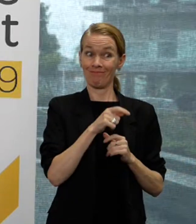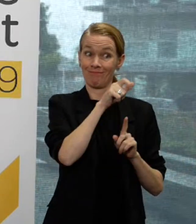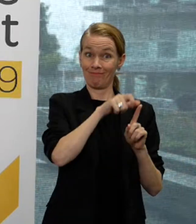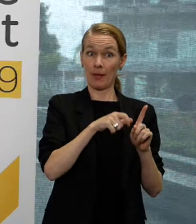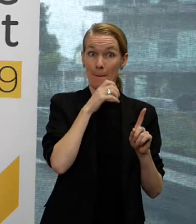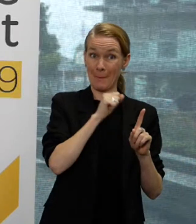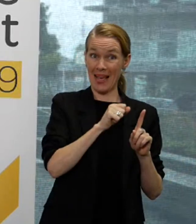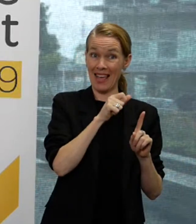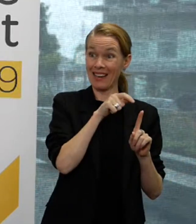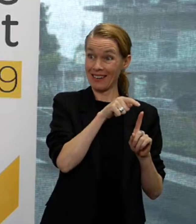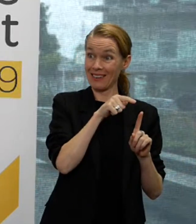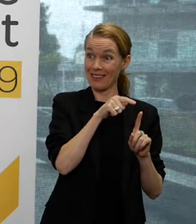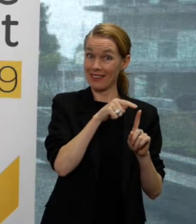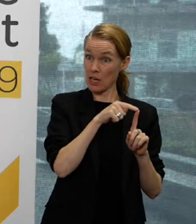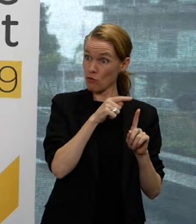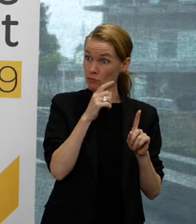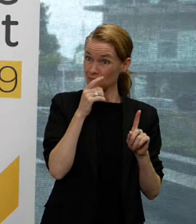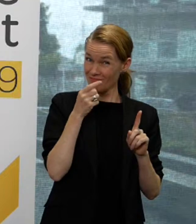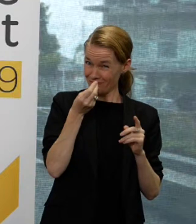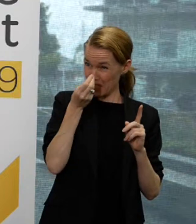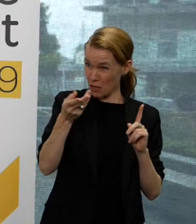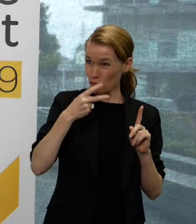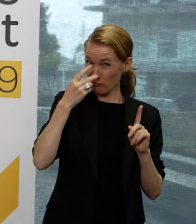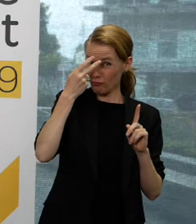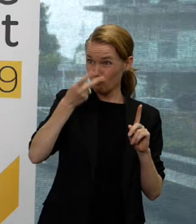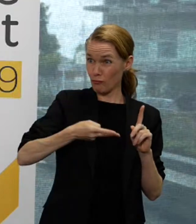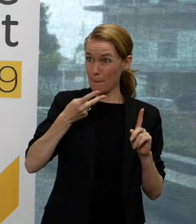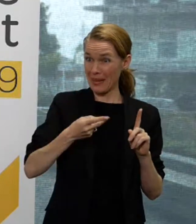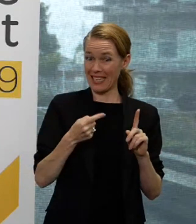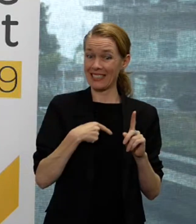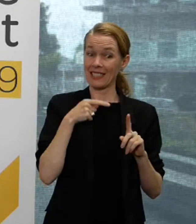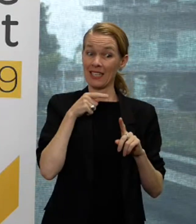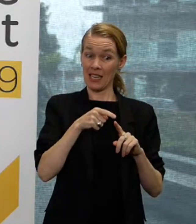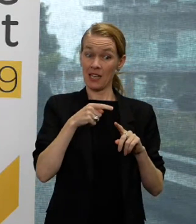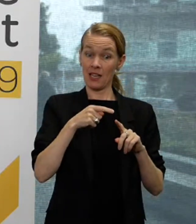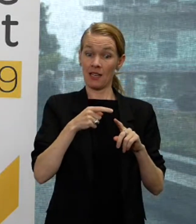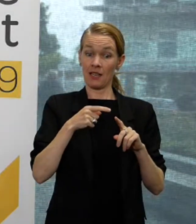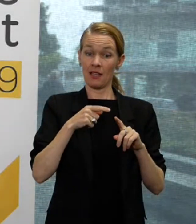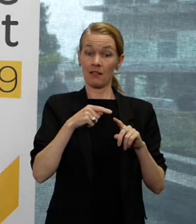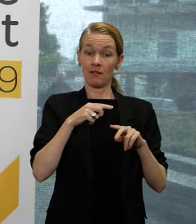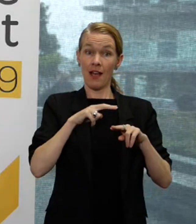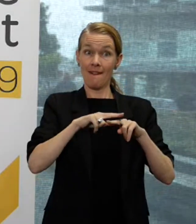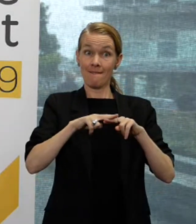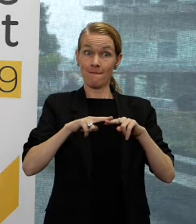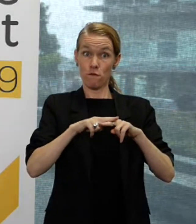remembering that he didn't develop symptoms till Friday, which was over 24 hours after he left Taranaki,